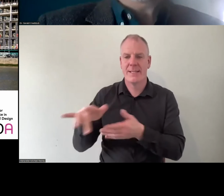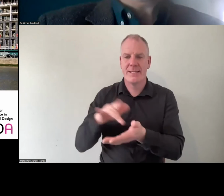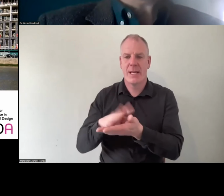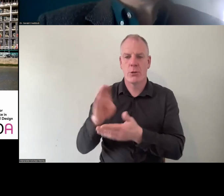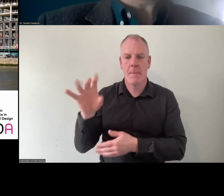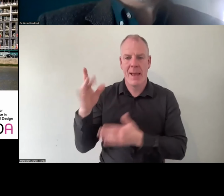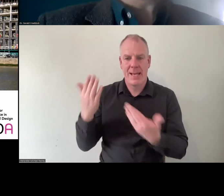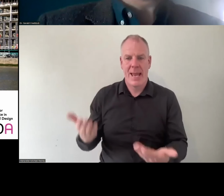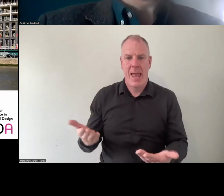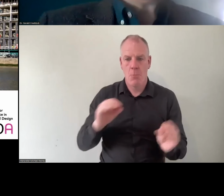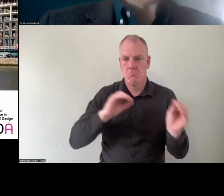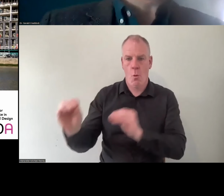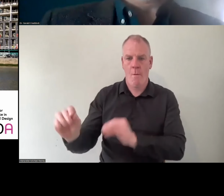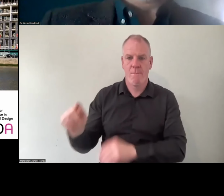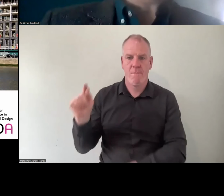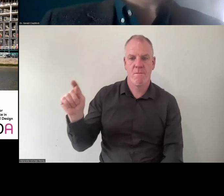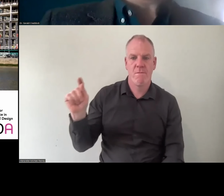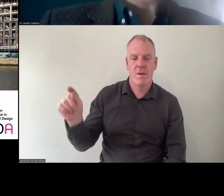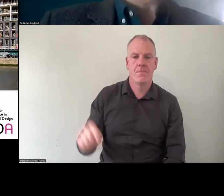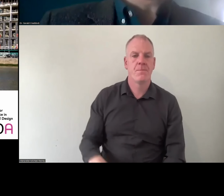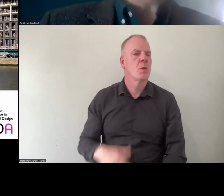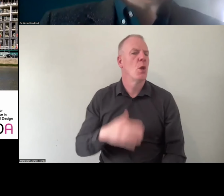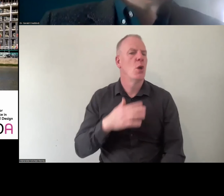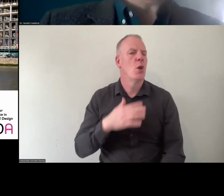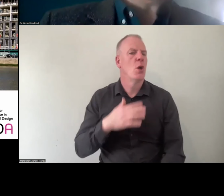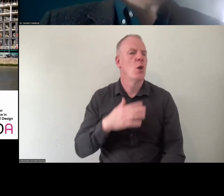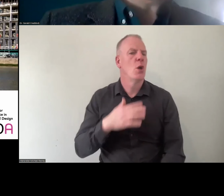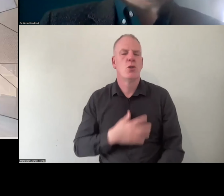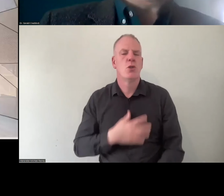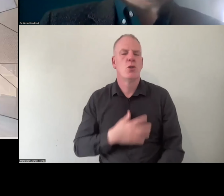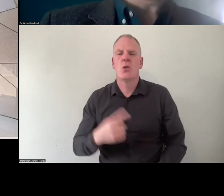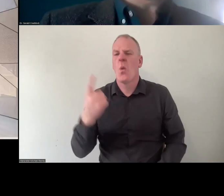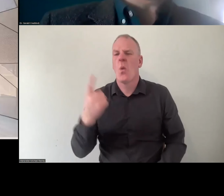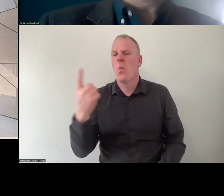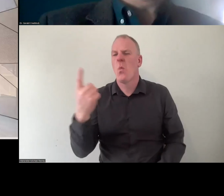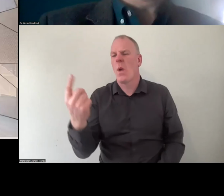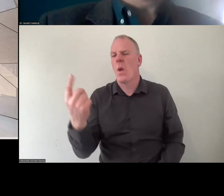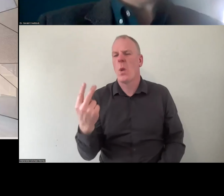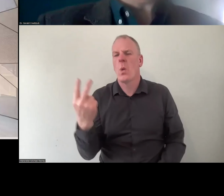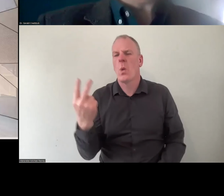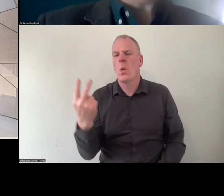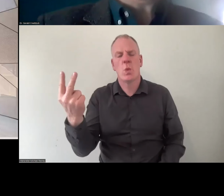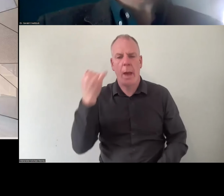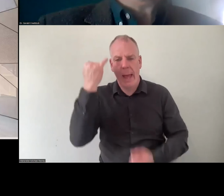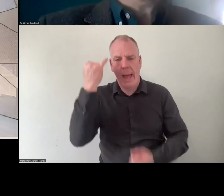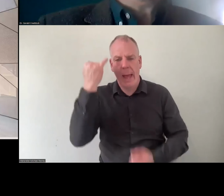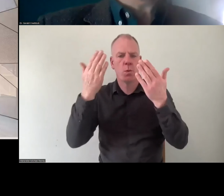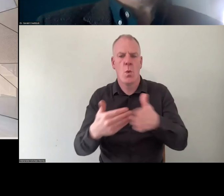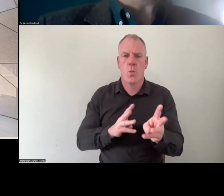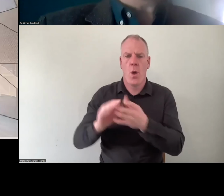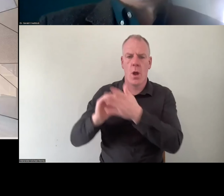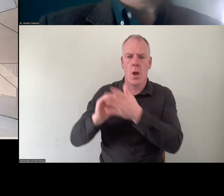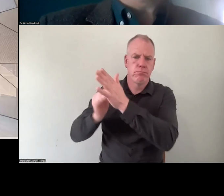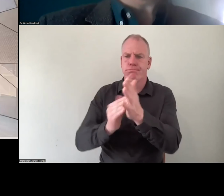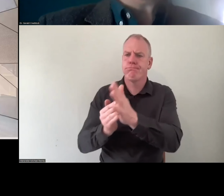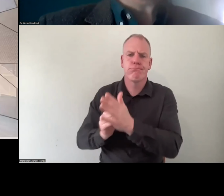So, just taking one or two of the principles to outline what work has been carried out,